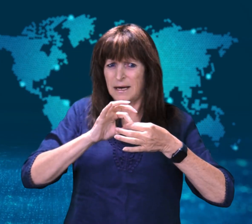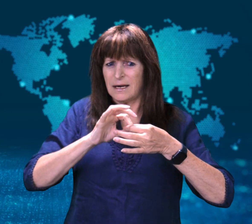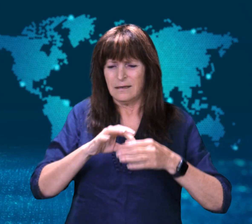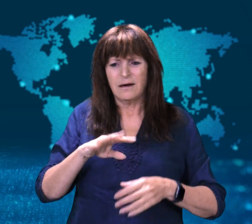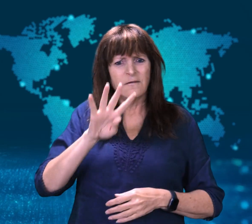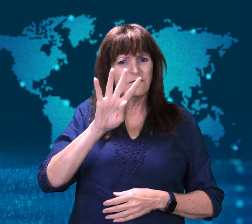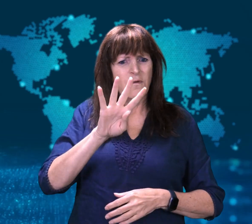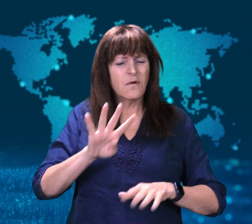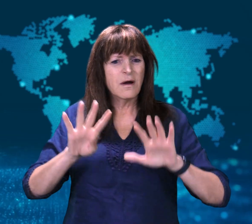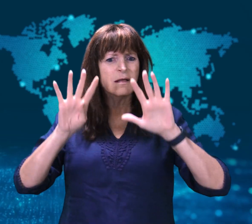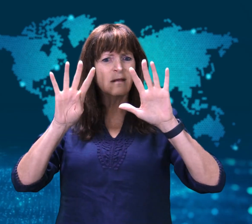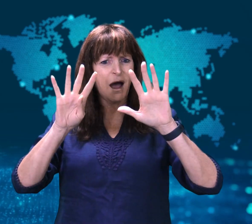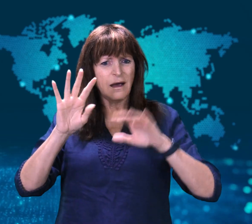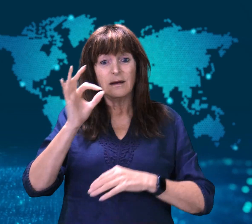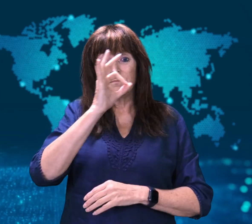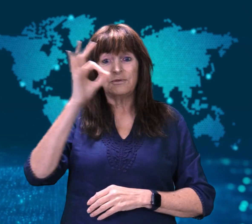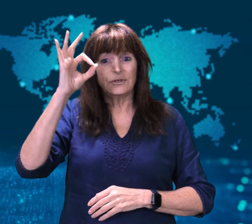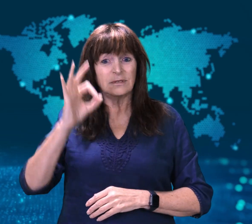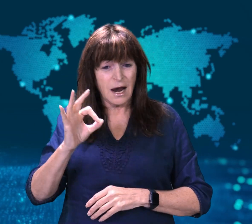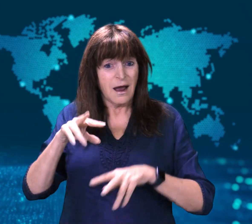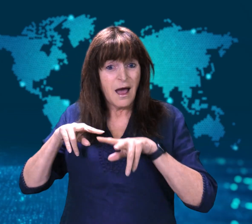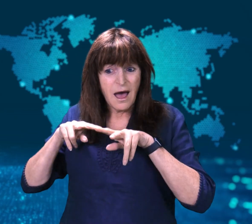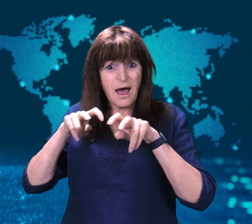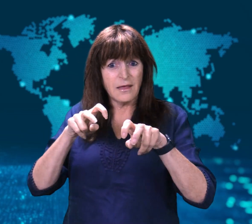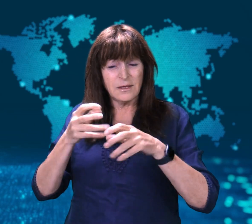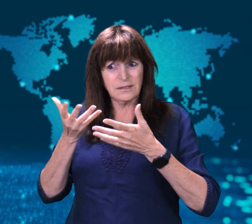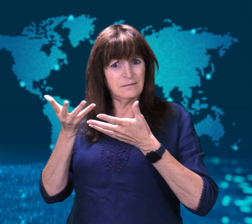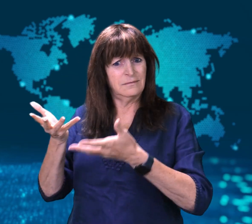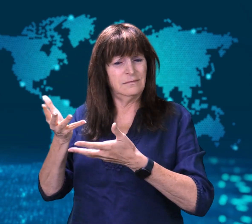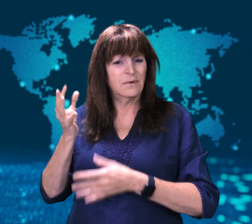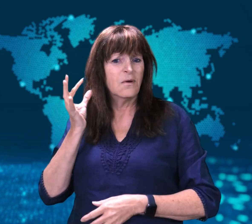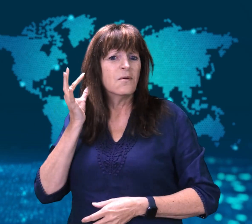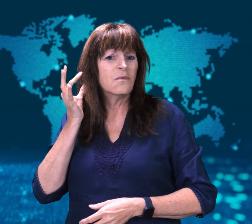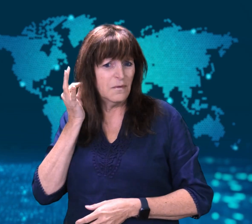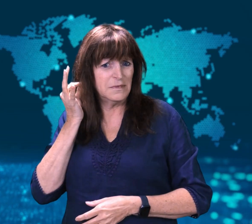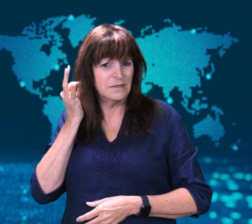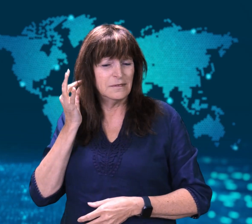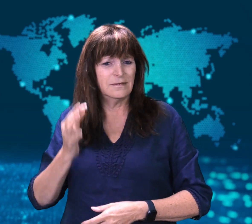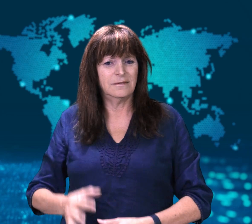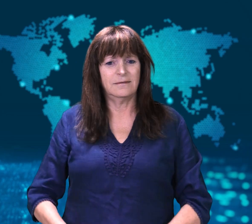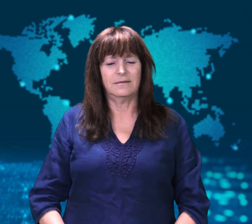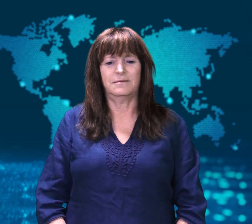with 49% of the athletes being women.